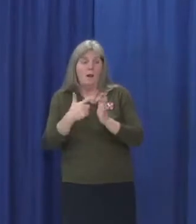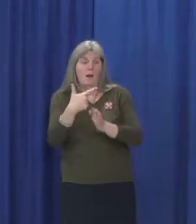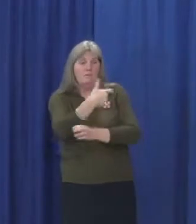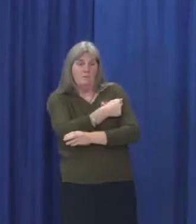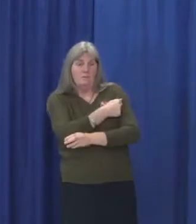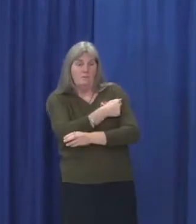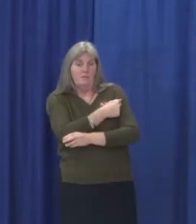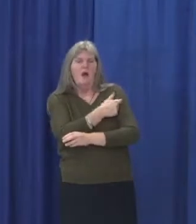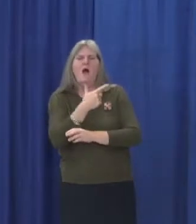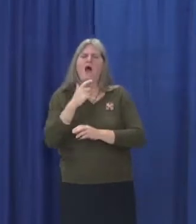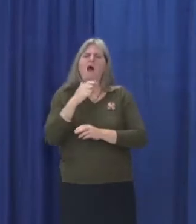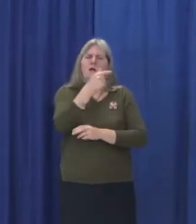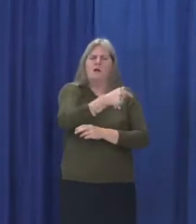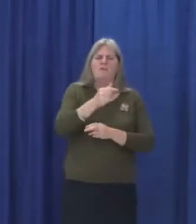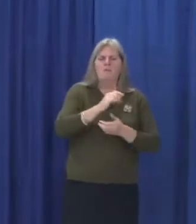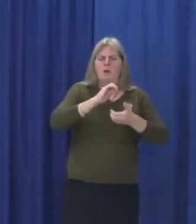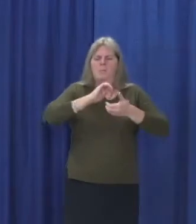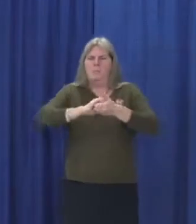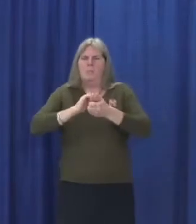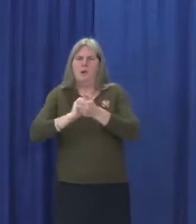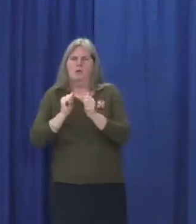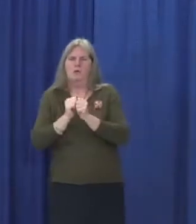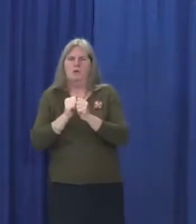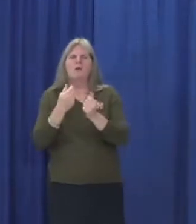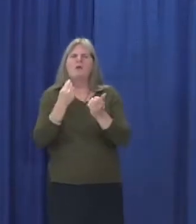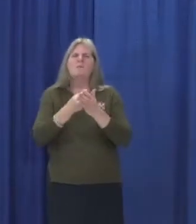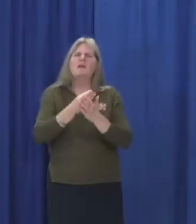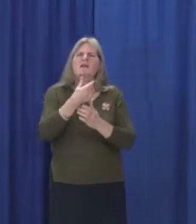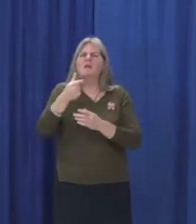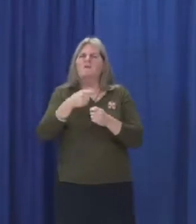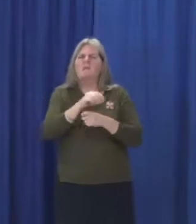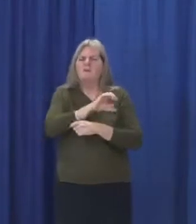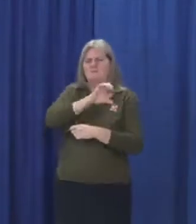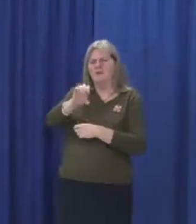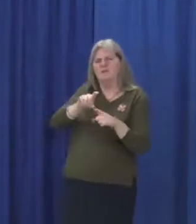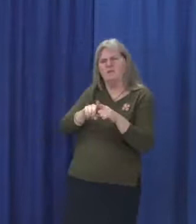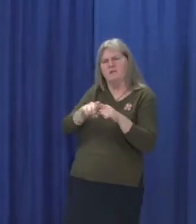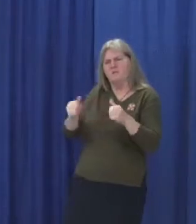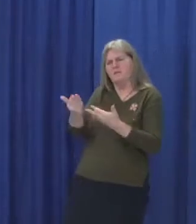of our partners the government funds to provide services to